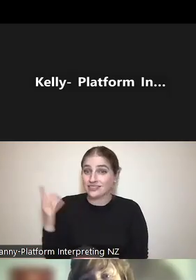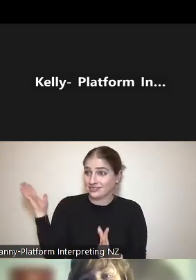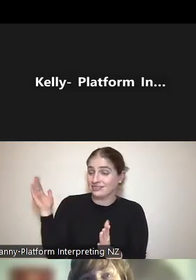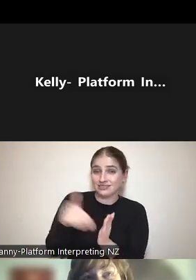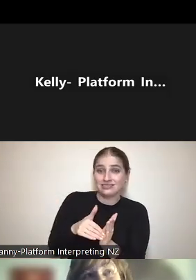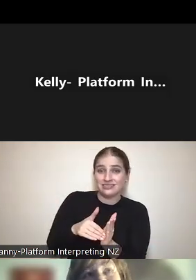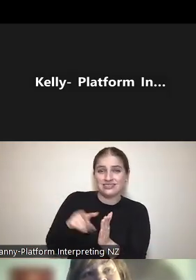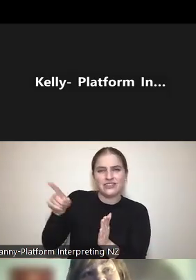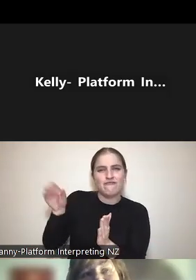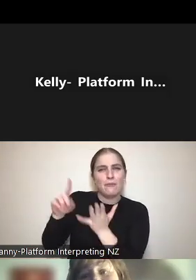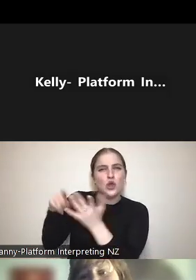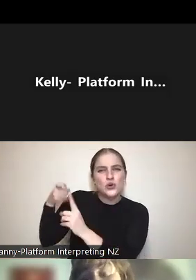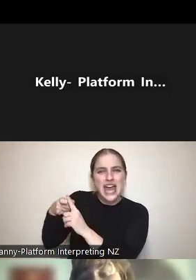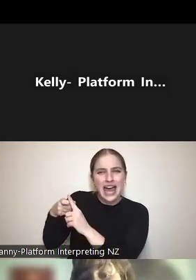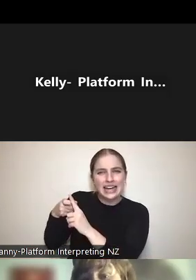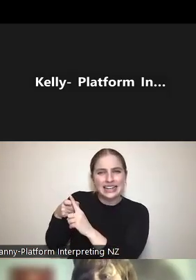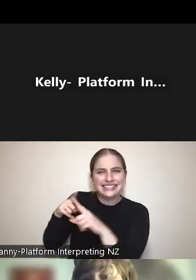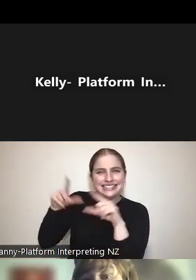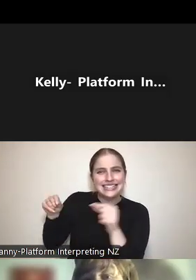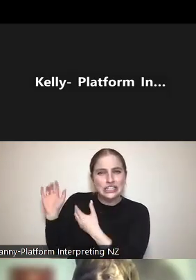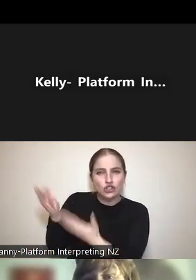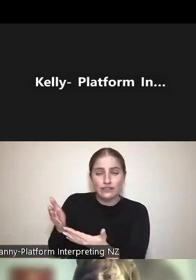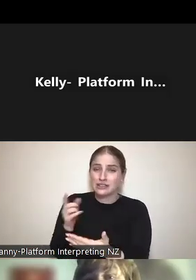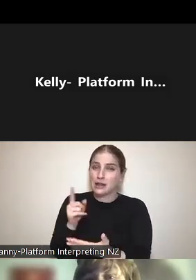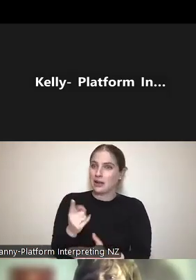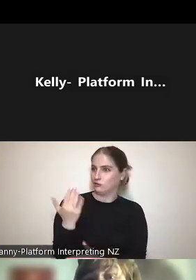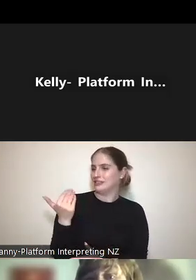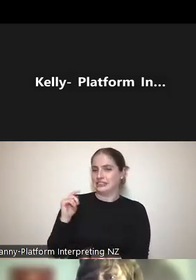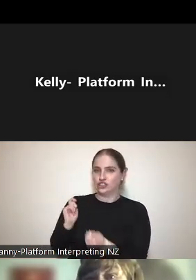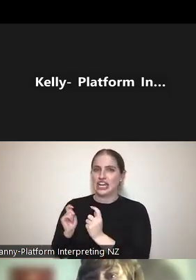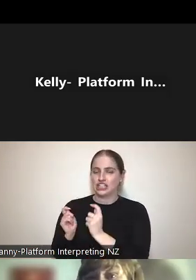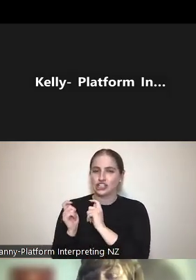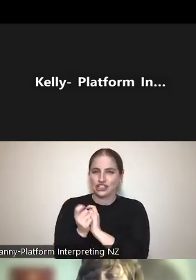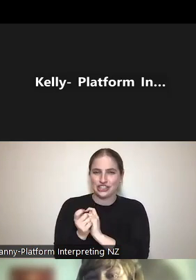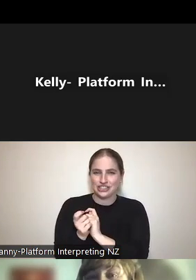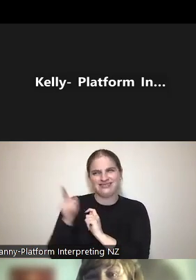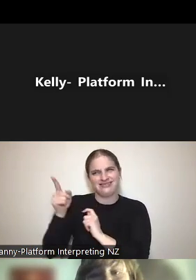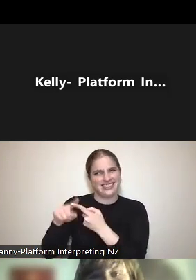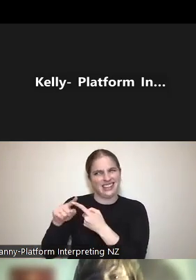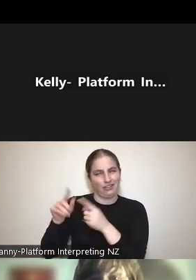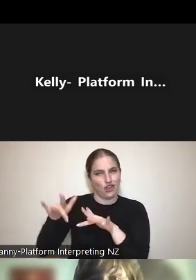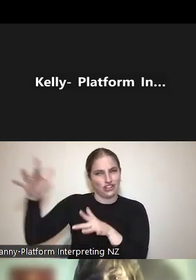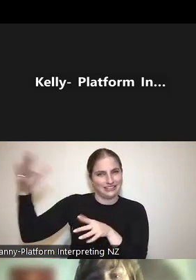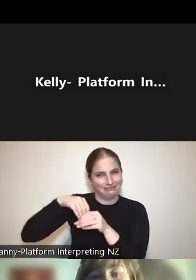year. So now, all of those, shows that have are more accessible.